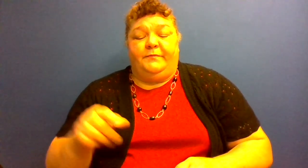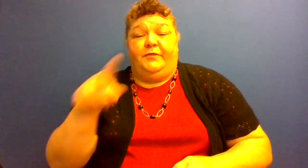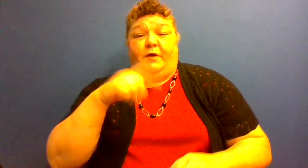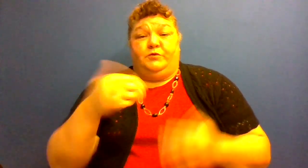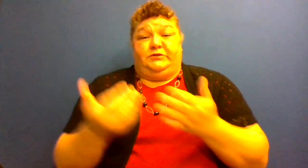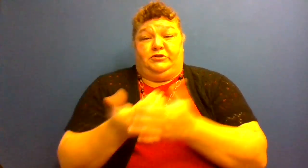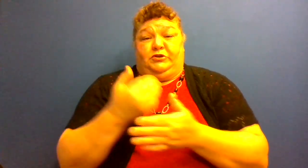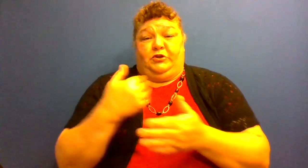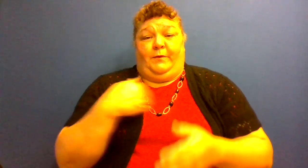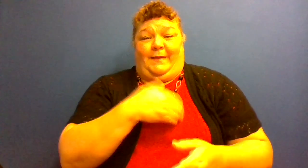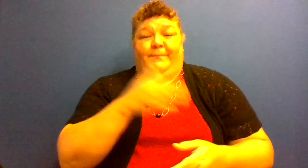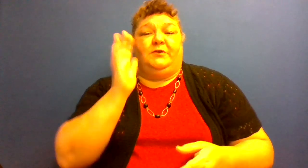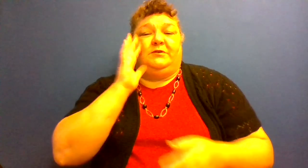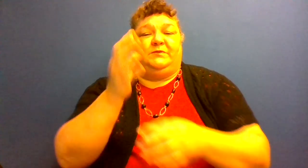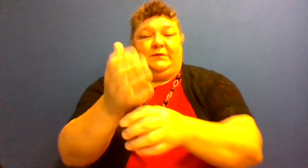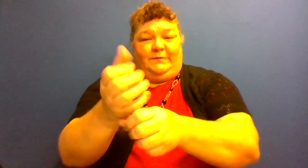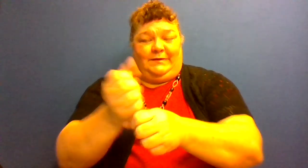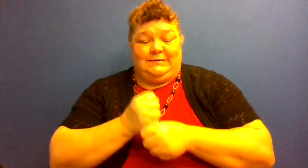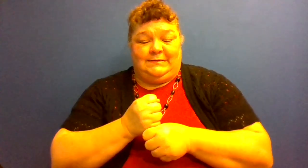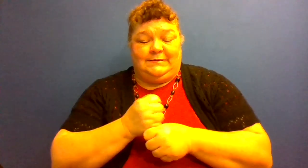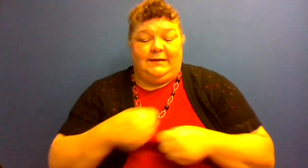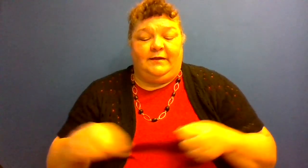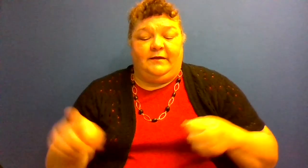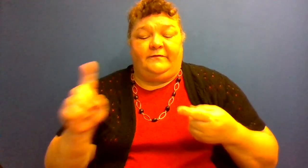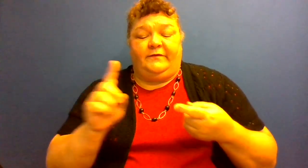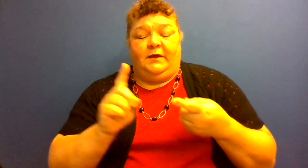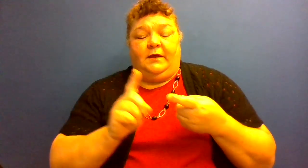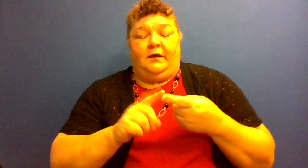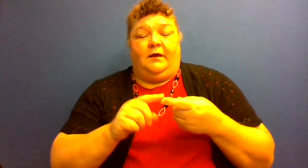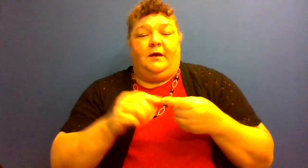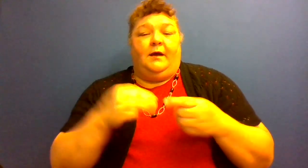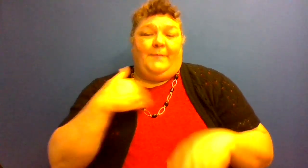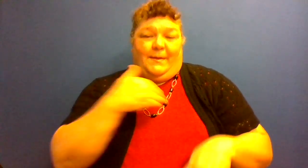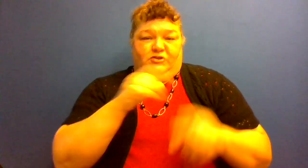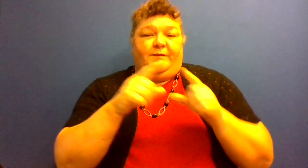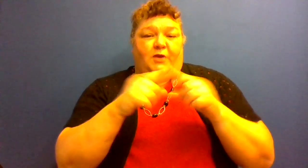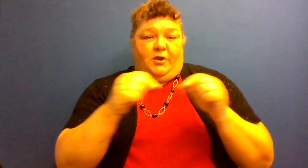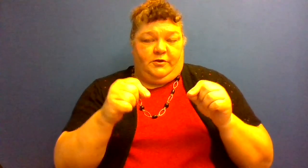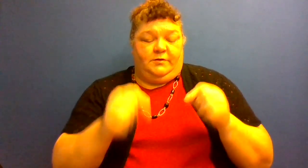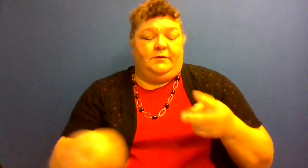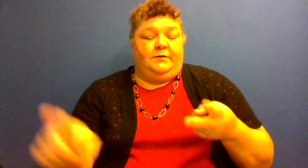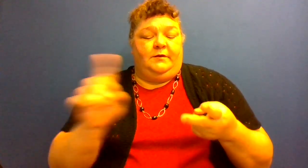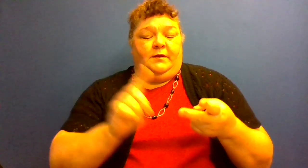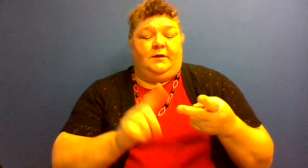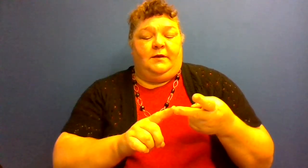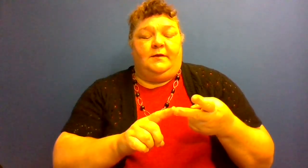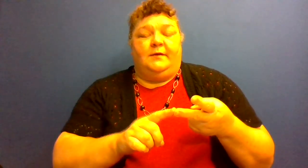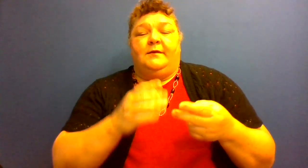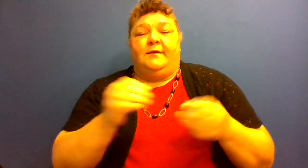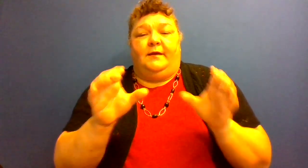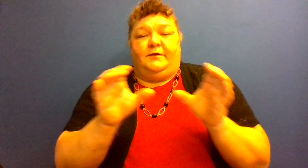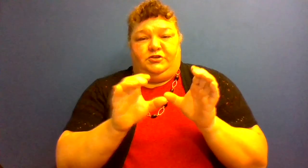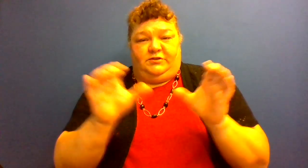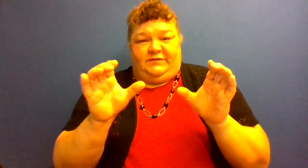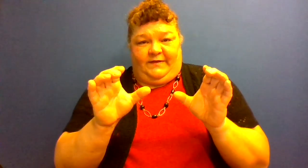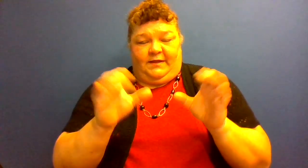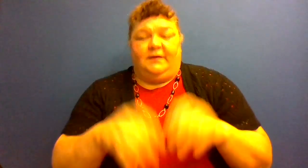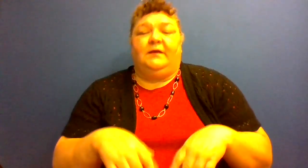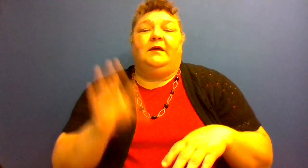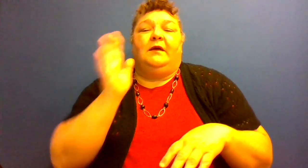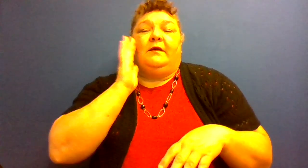And they will receive a membership card and certificate.